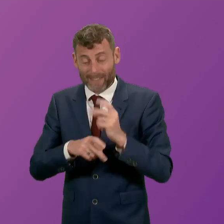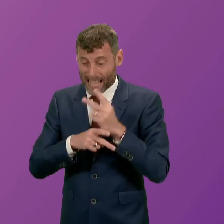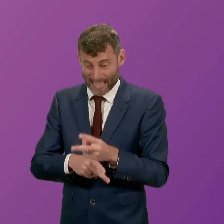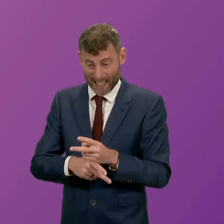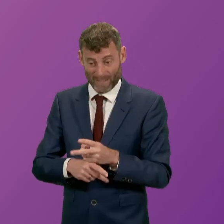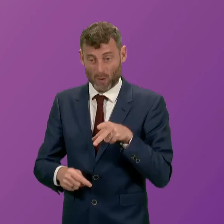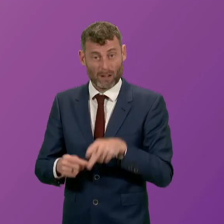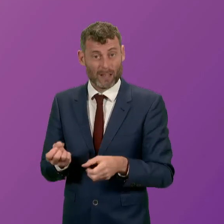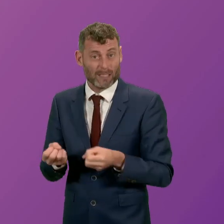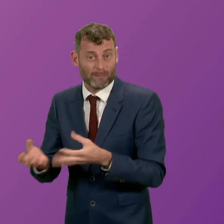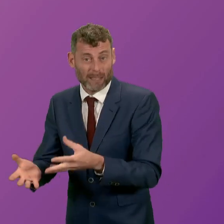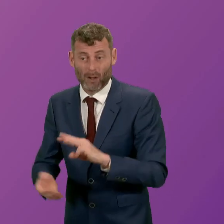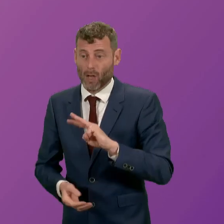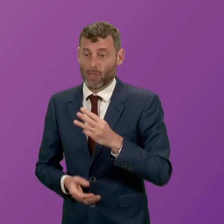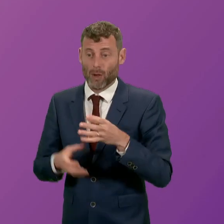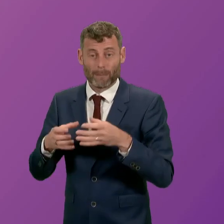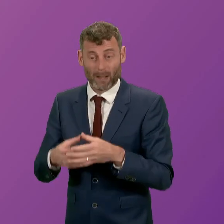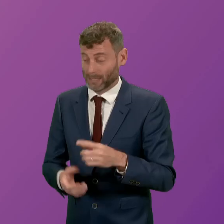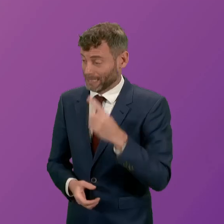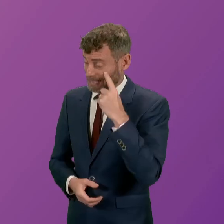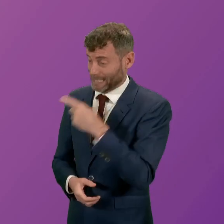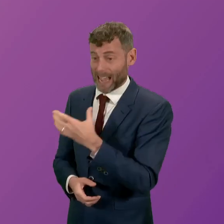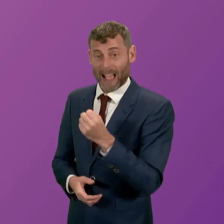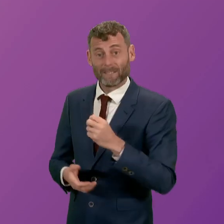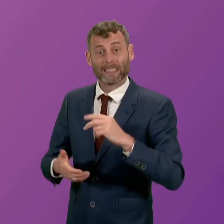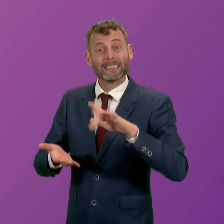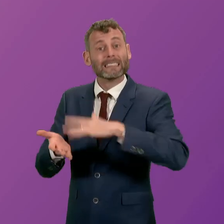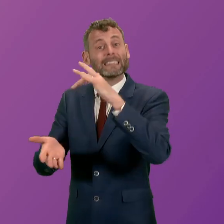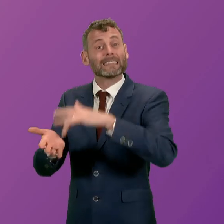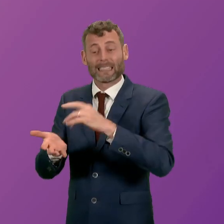including the Stafford centre, which supports 640 people with mental health